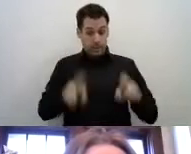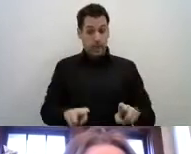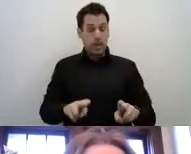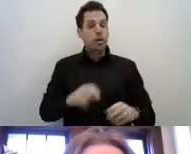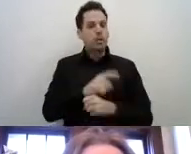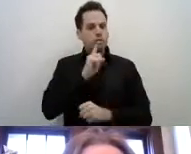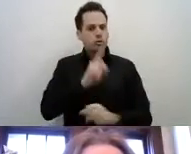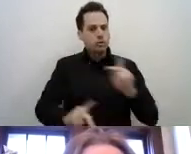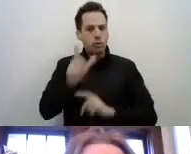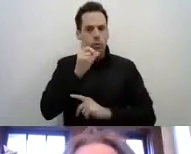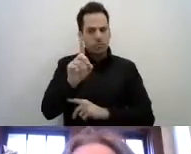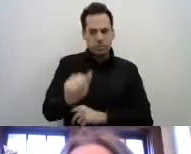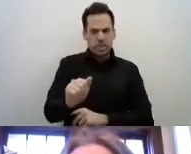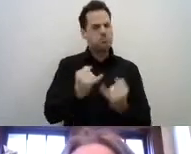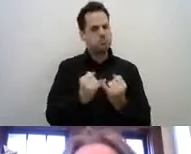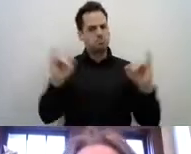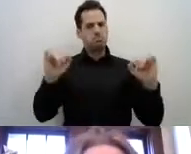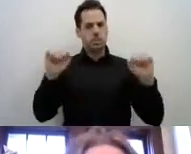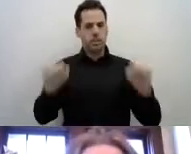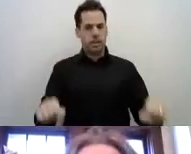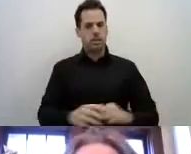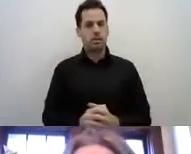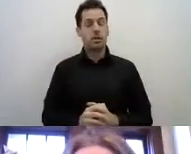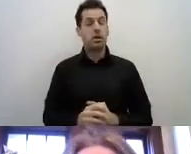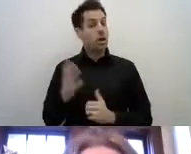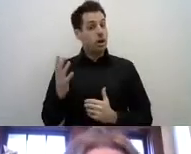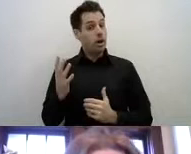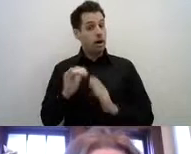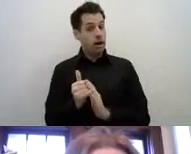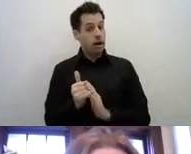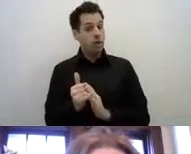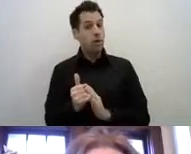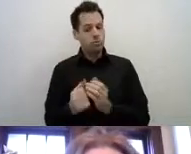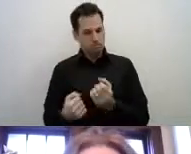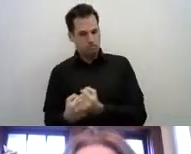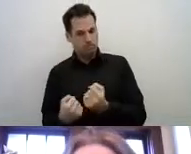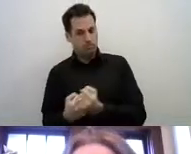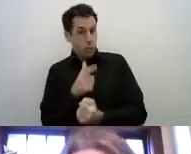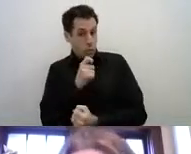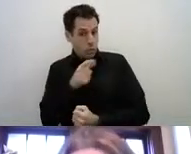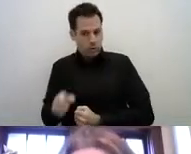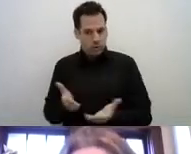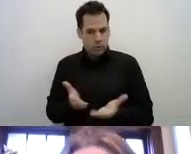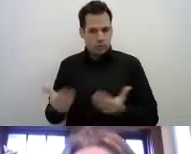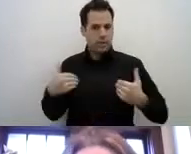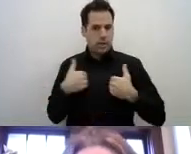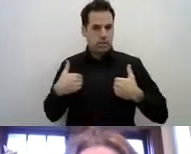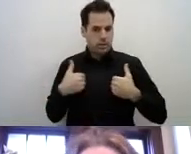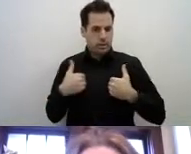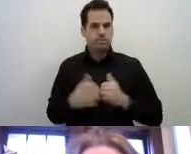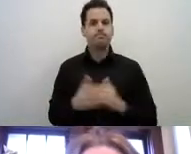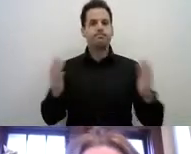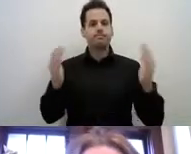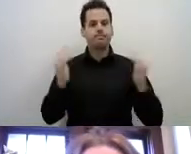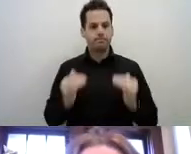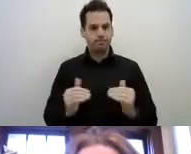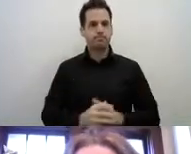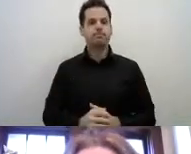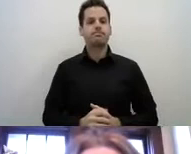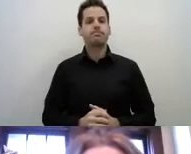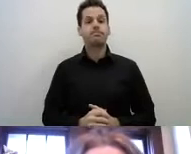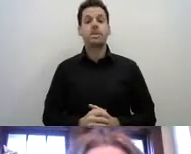with disabilities including with the support of of service animals next slide please so to celebrate